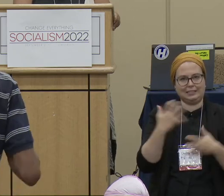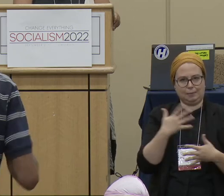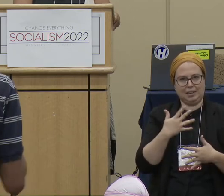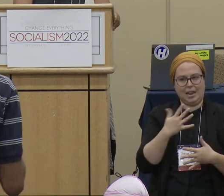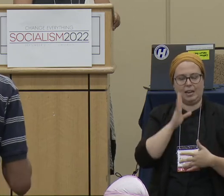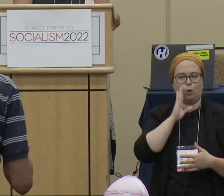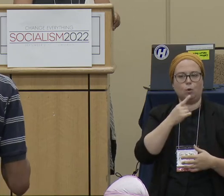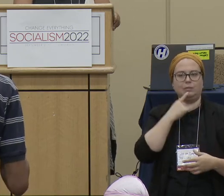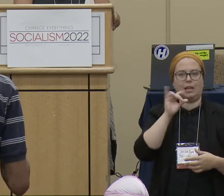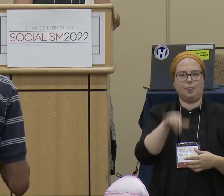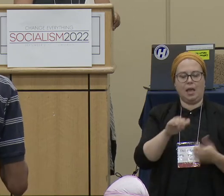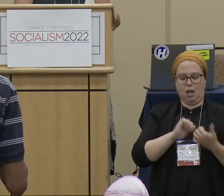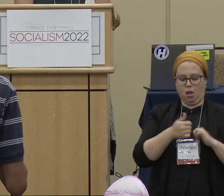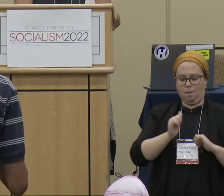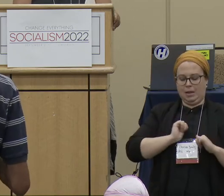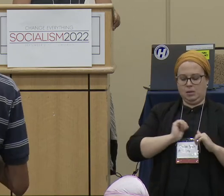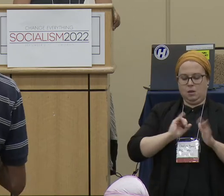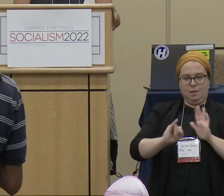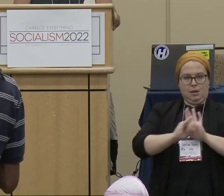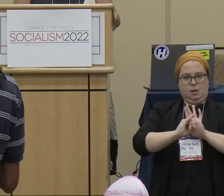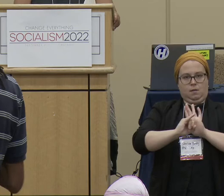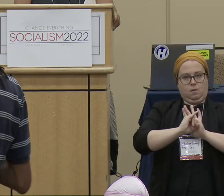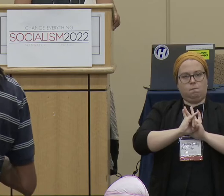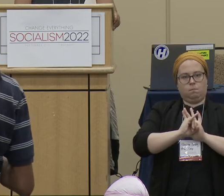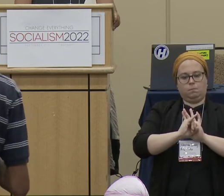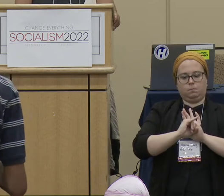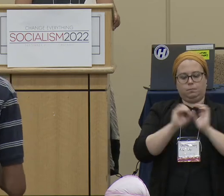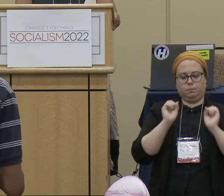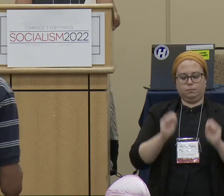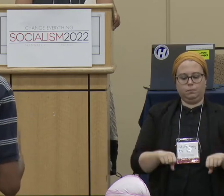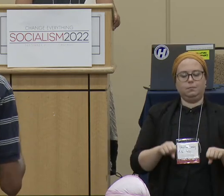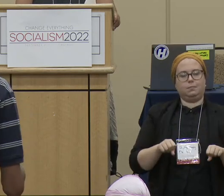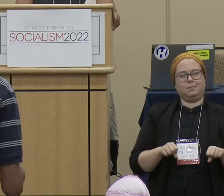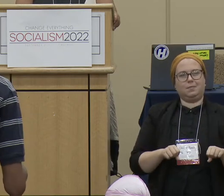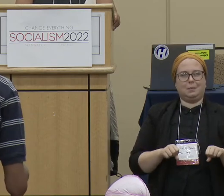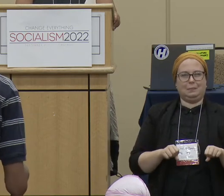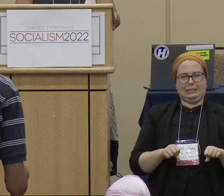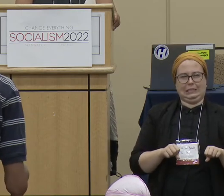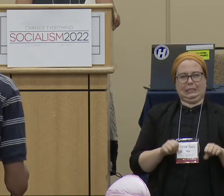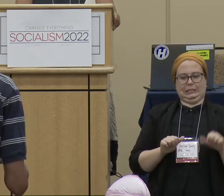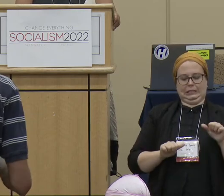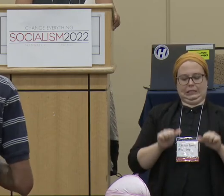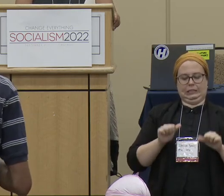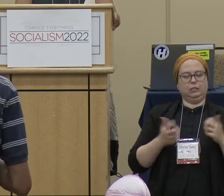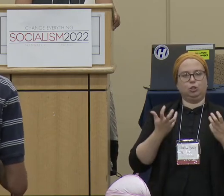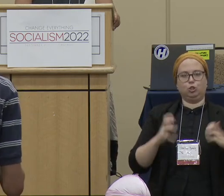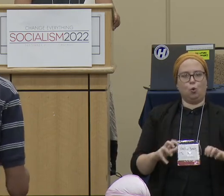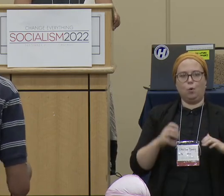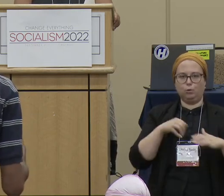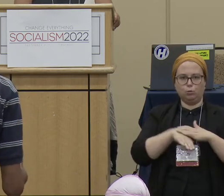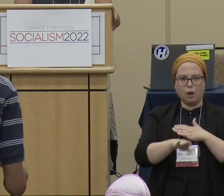Feminism is intimidating. And I'll say that as how I identify